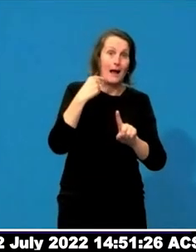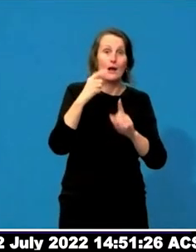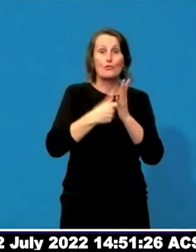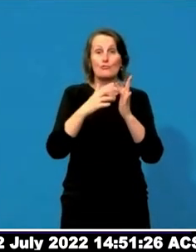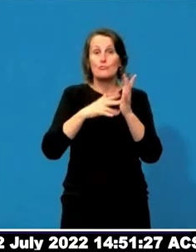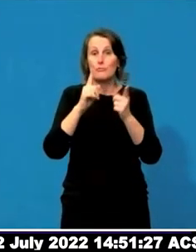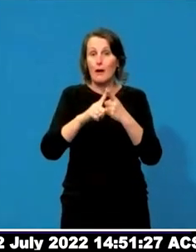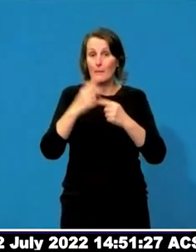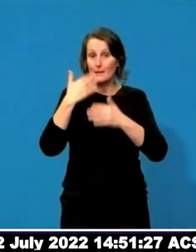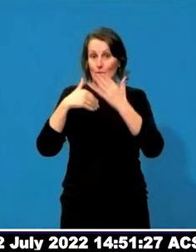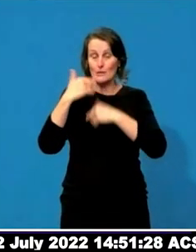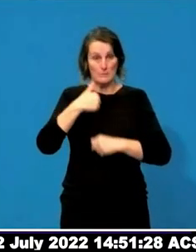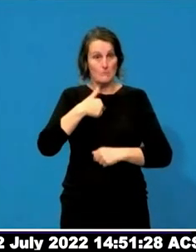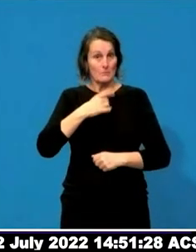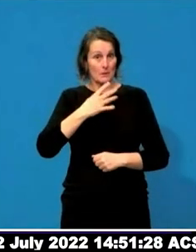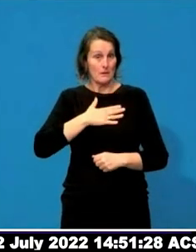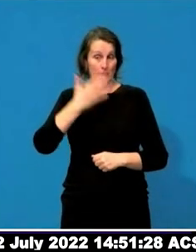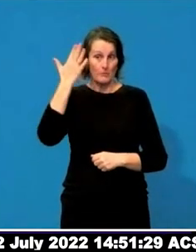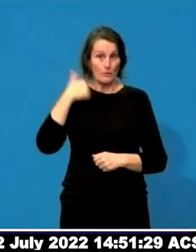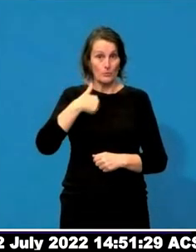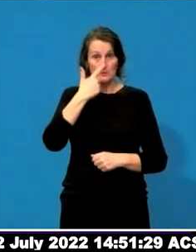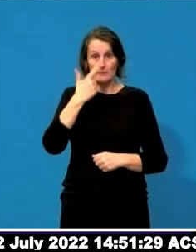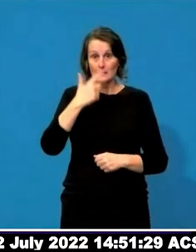I myself had a criminal history from when I was 17, 18, 19.